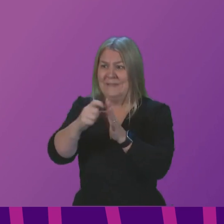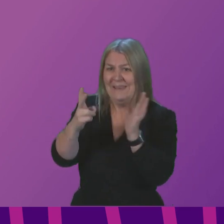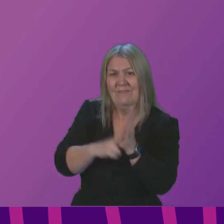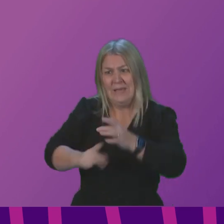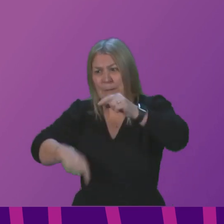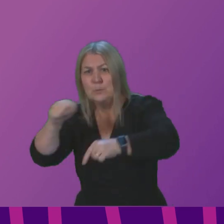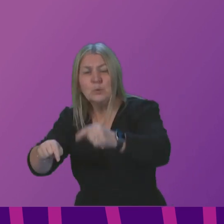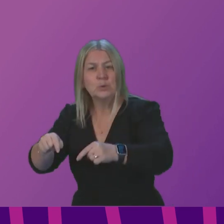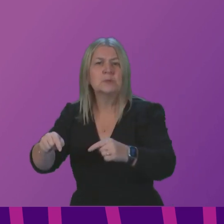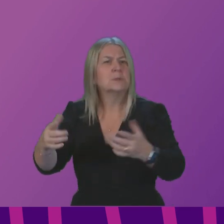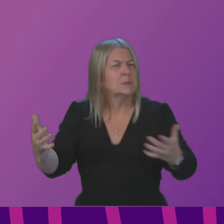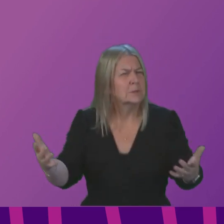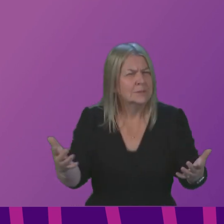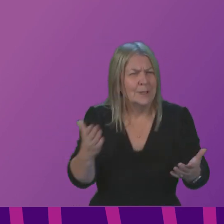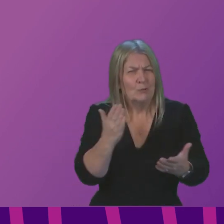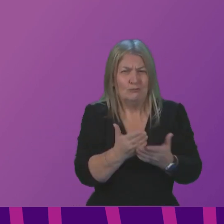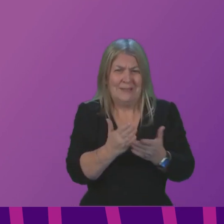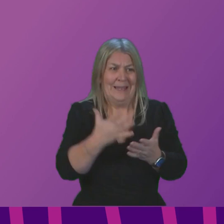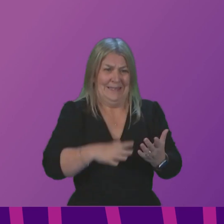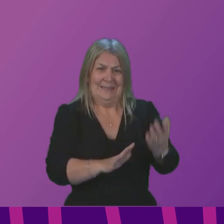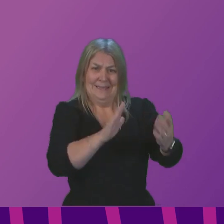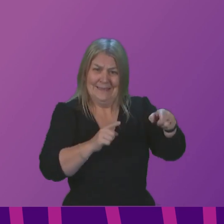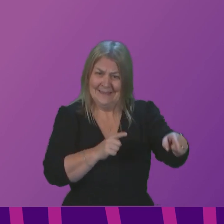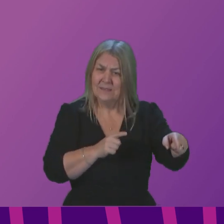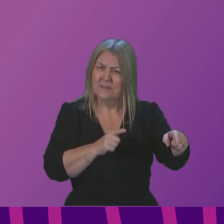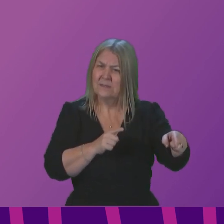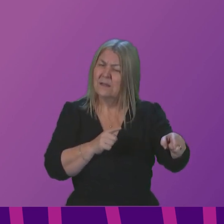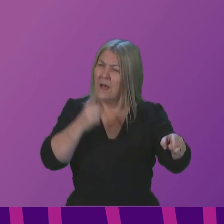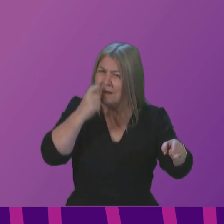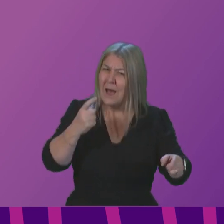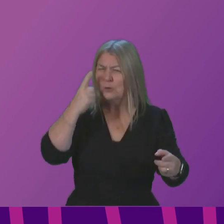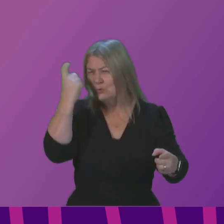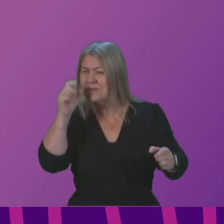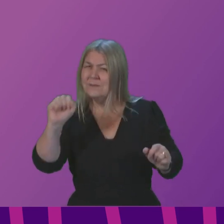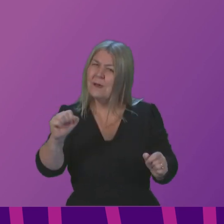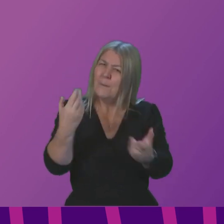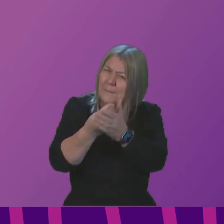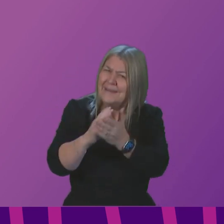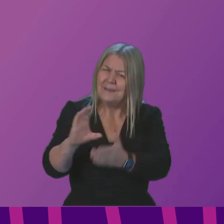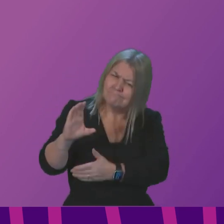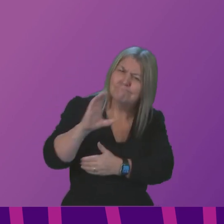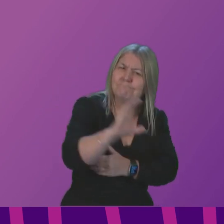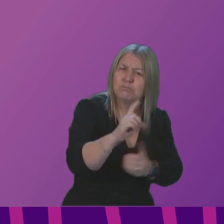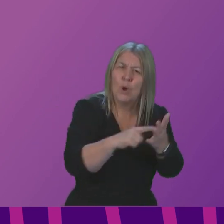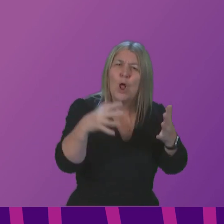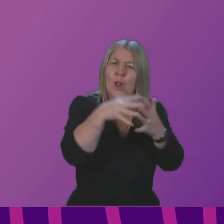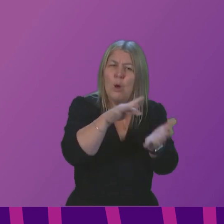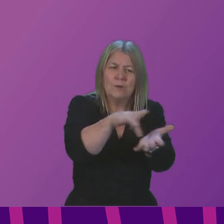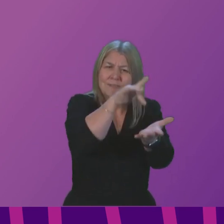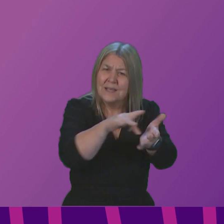What will the Scottish Government do to review the funding that it gives to law centres and the free advice sector so that vulnerable people and women who are experiencing domestic